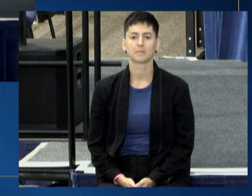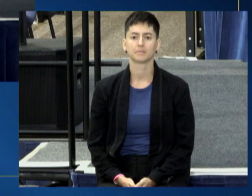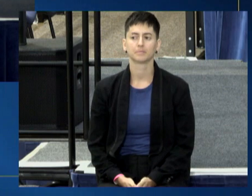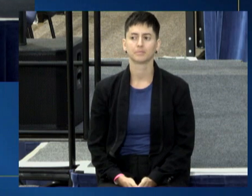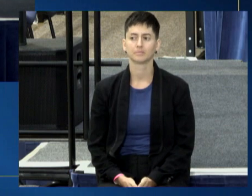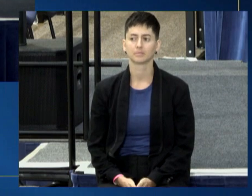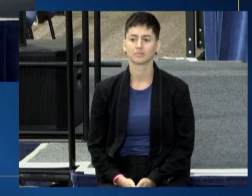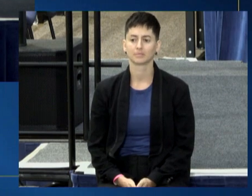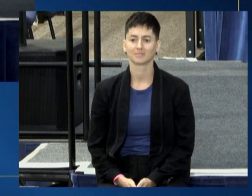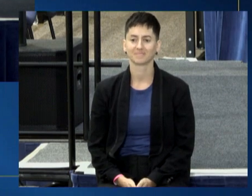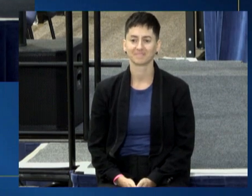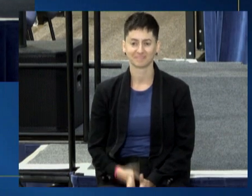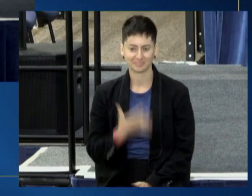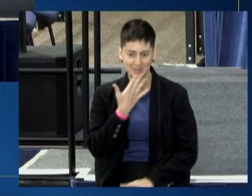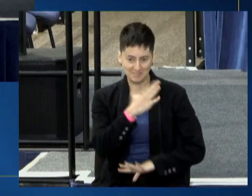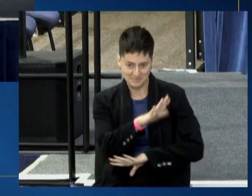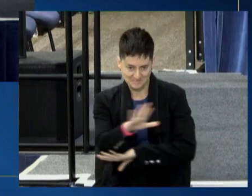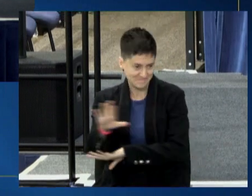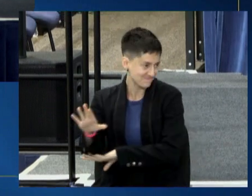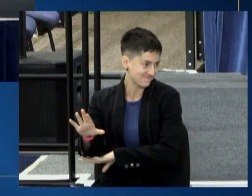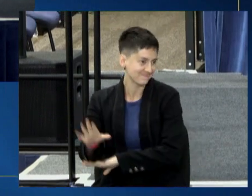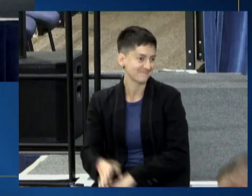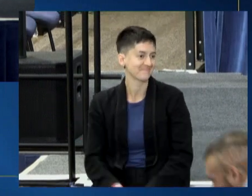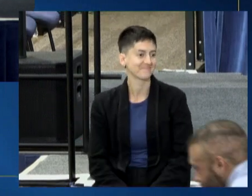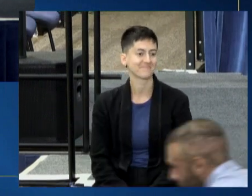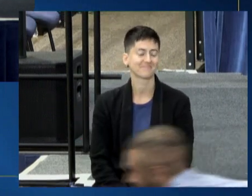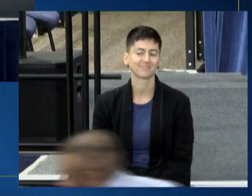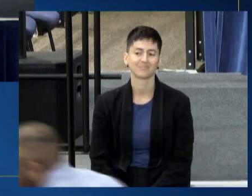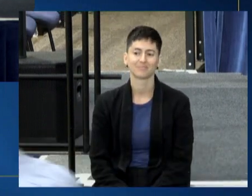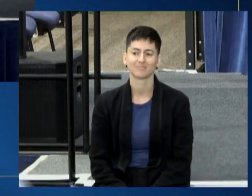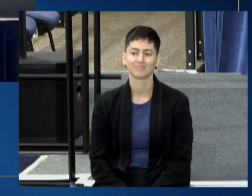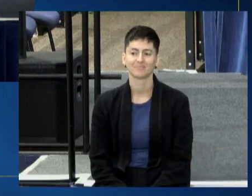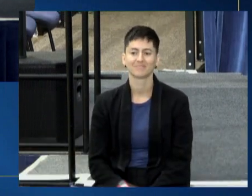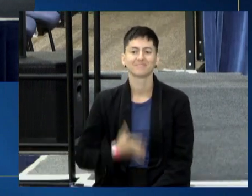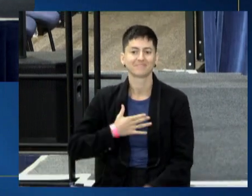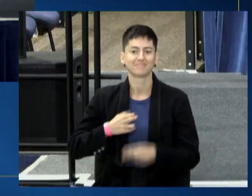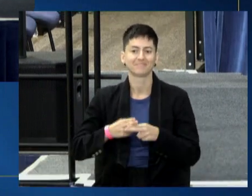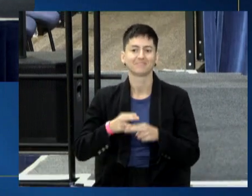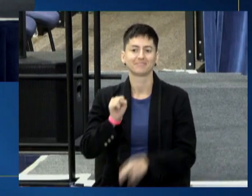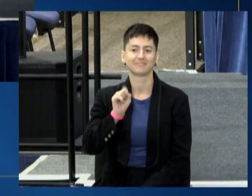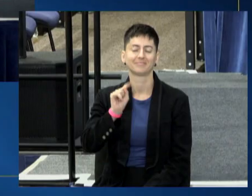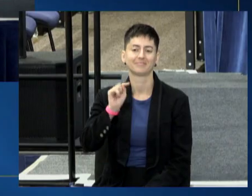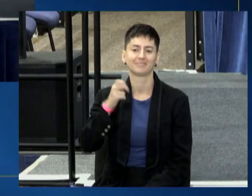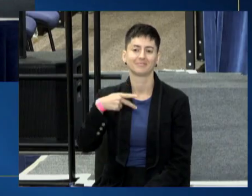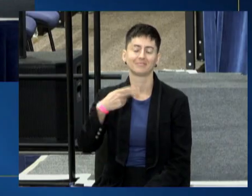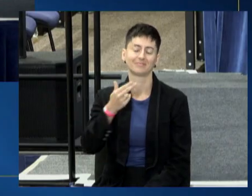Stephen Konya: Good afternoon. My name is Stephen Konya, I'm senior advisor and Innovation